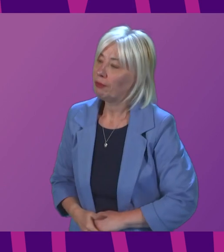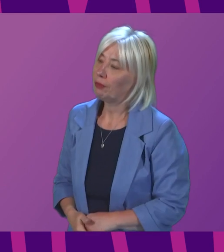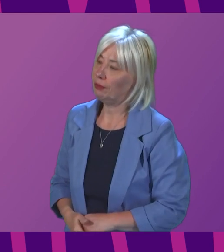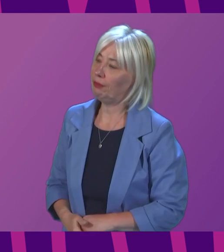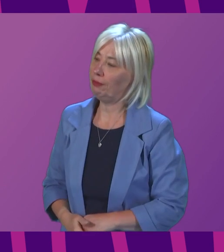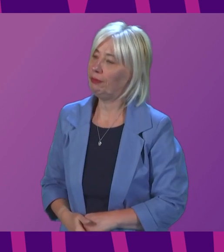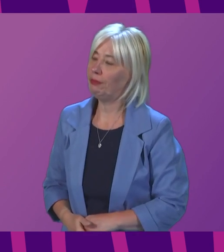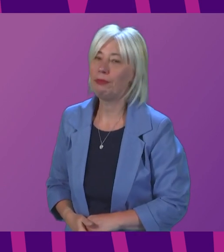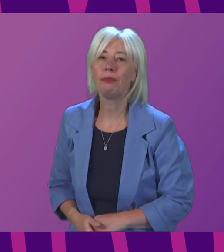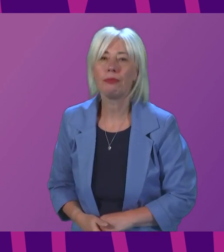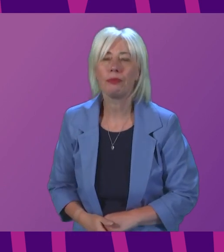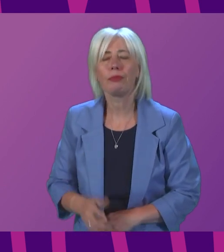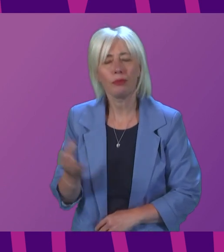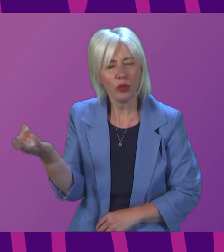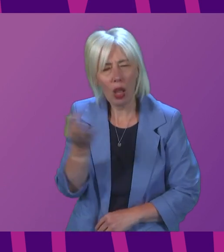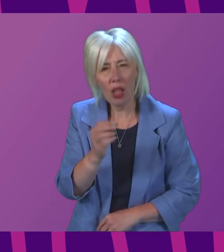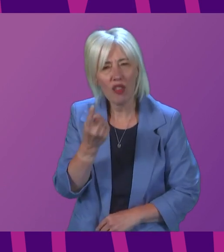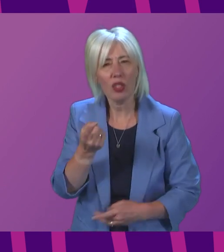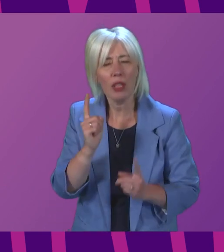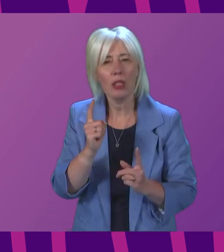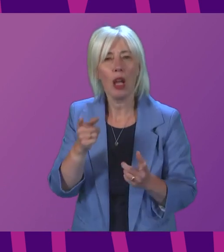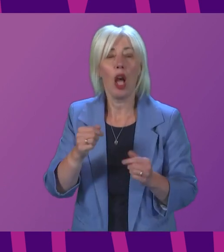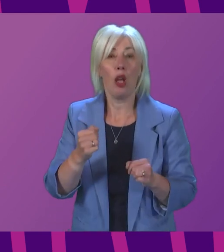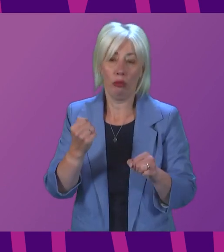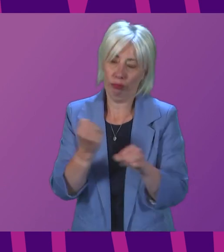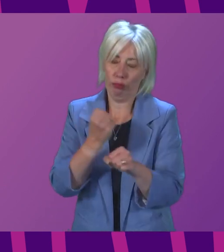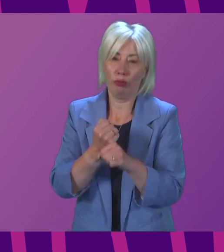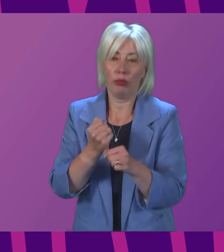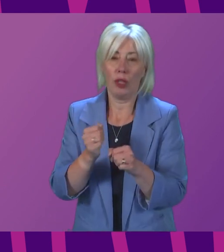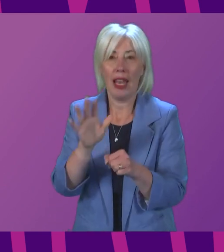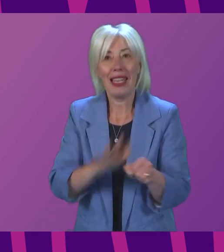To ask the First Minister when construction of the national treatment centres, which are